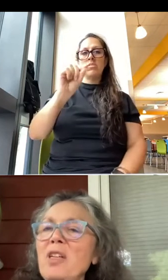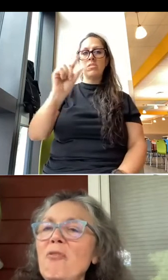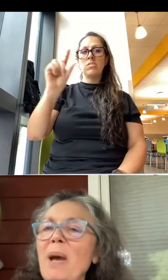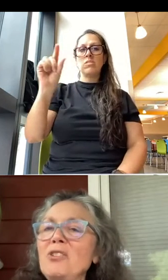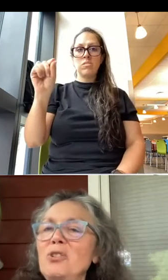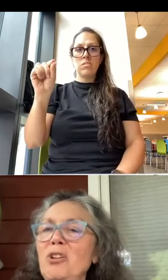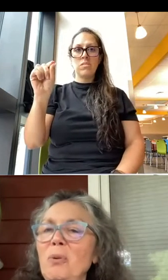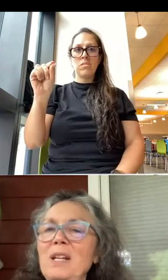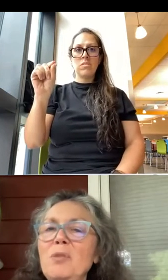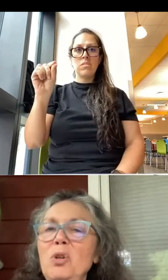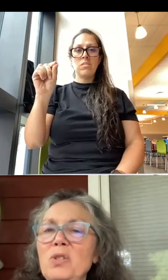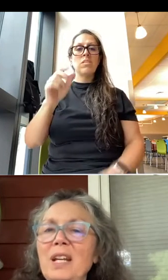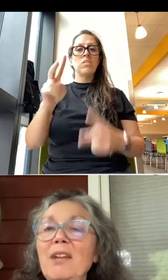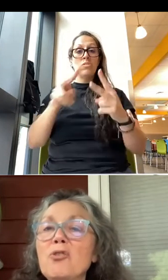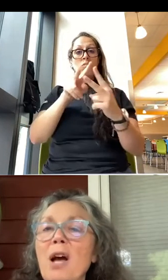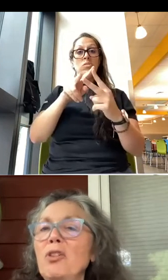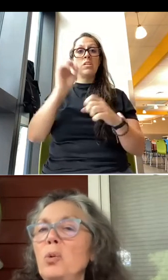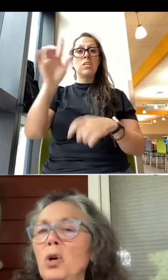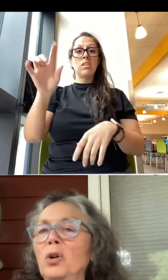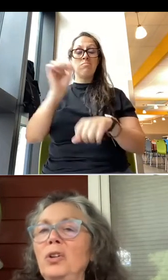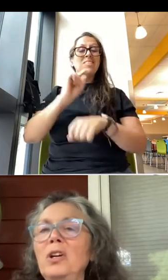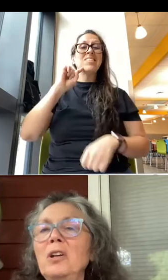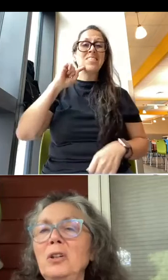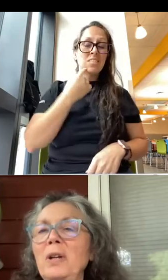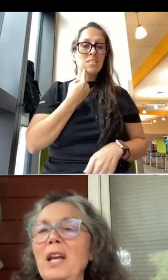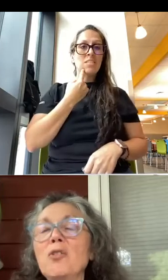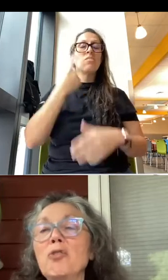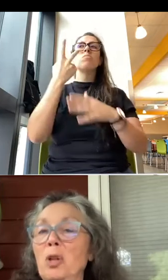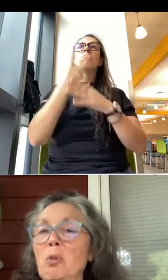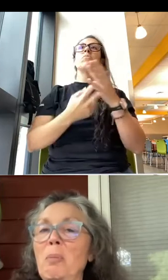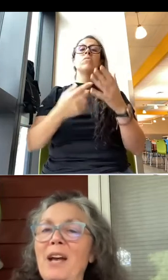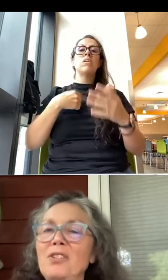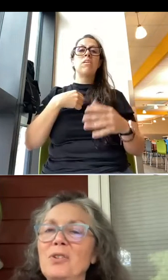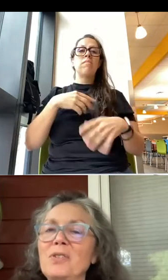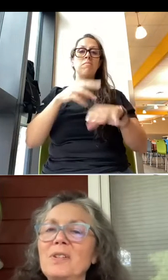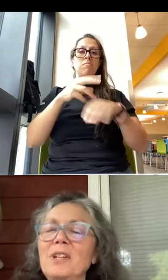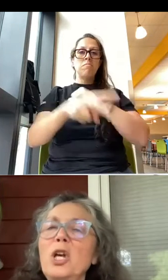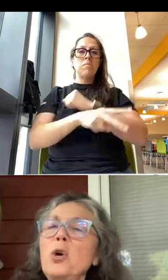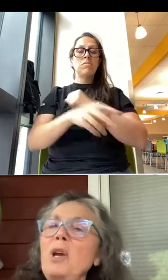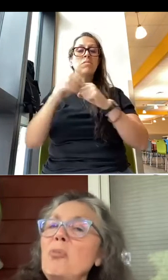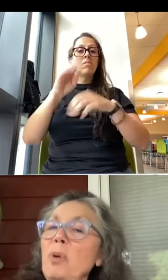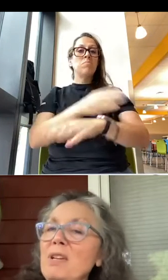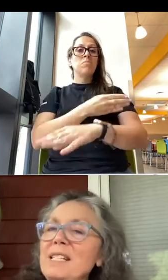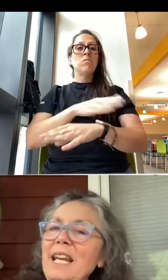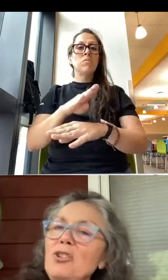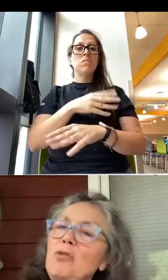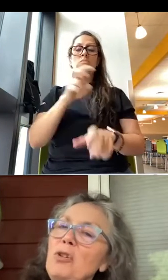have Naster's degrees in music, and have traveled the world learning from global masters. We have previously interviewed